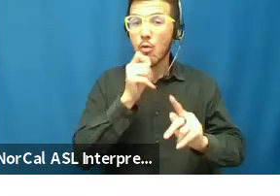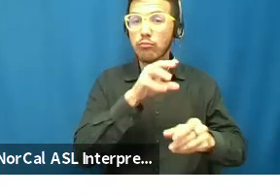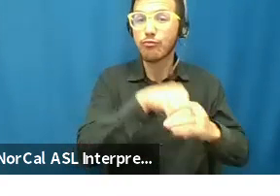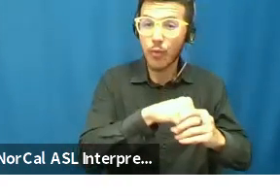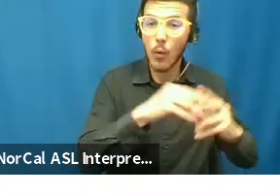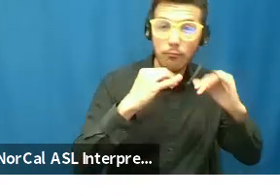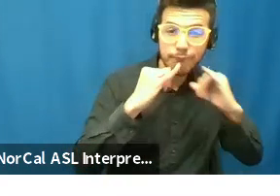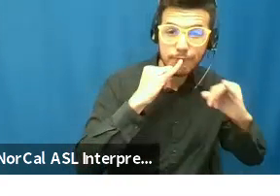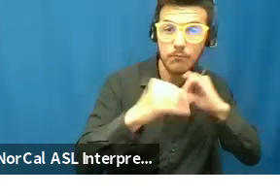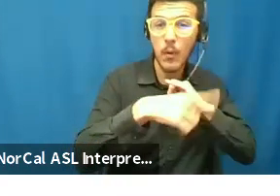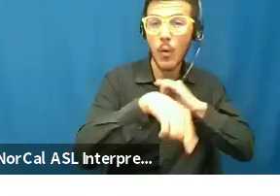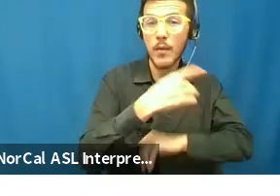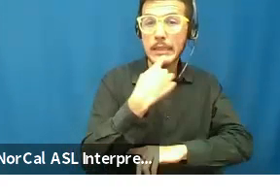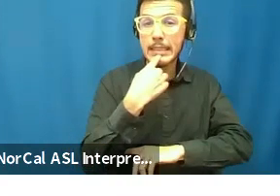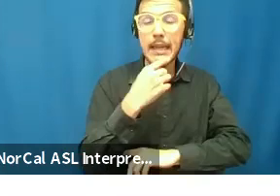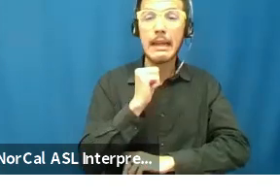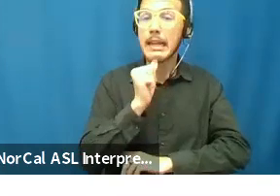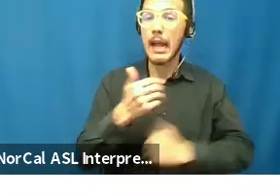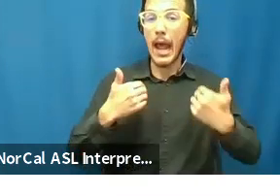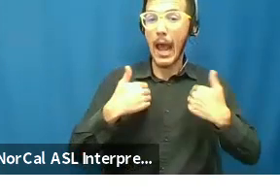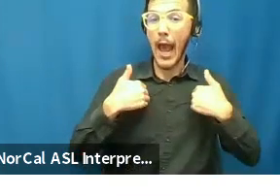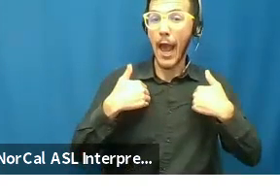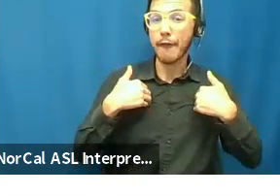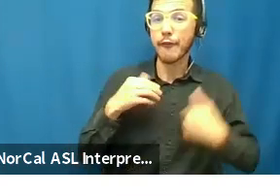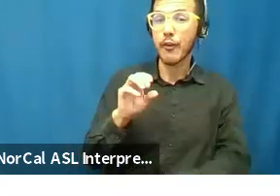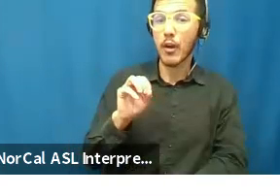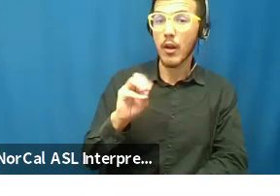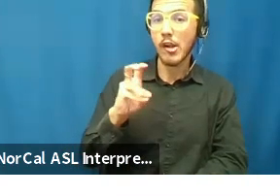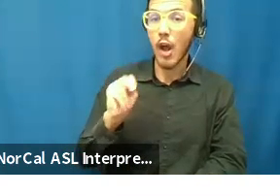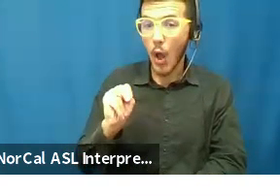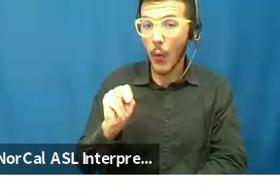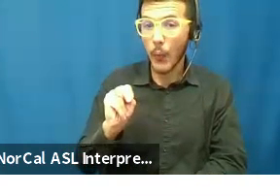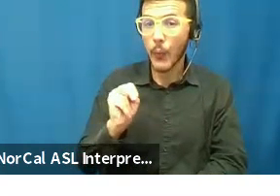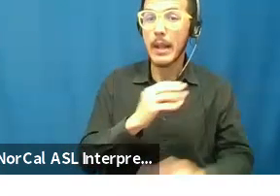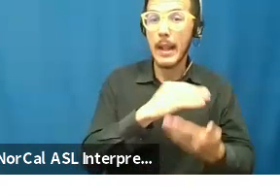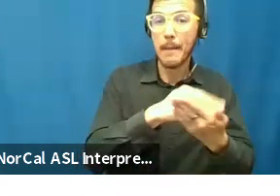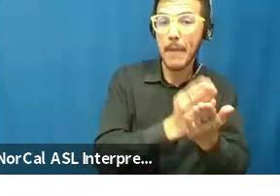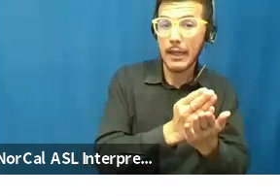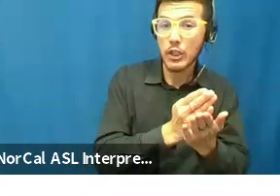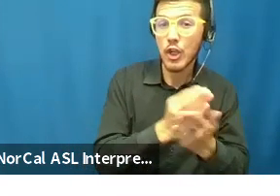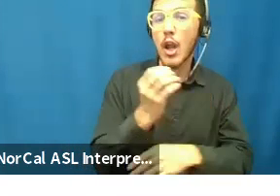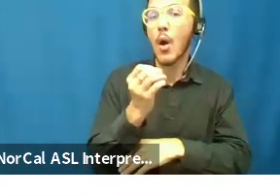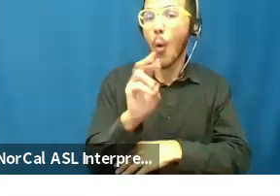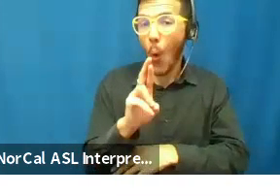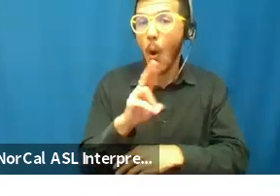their own budget or budget that was carried over from year to year. They also expressed